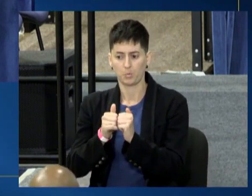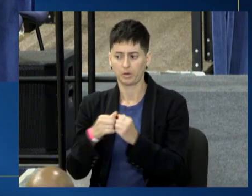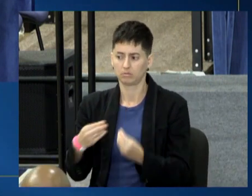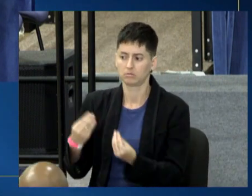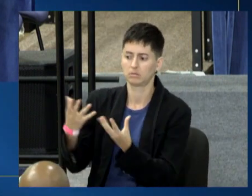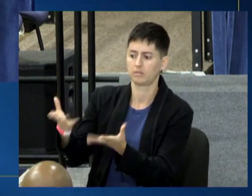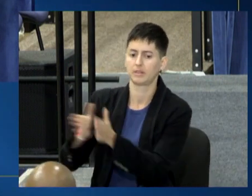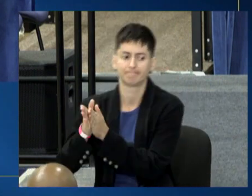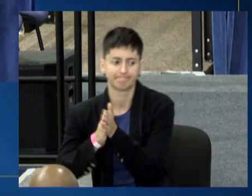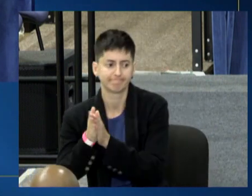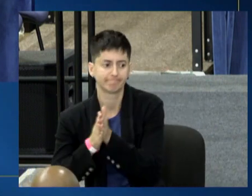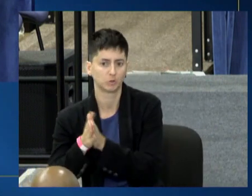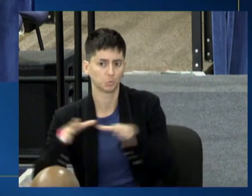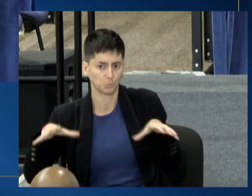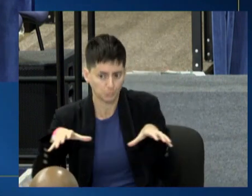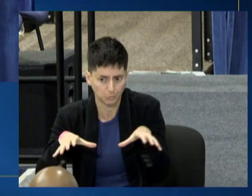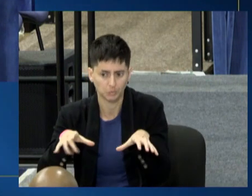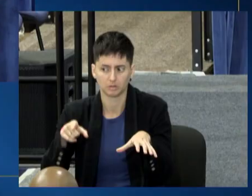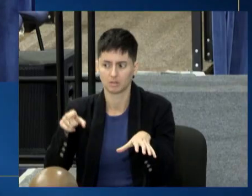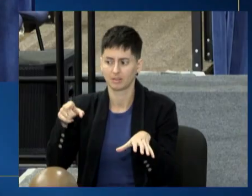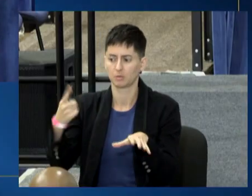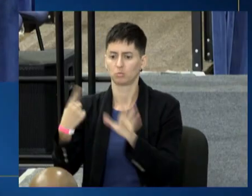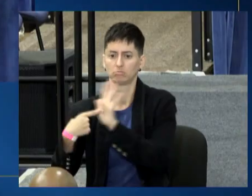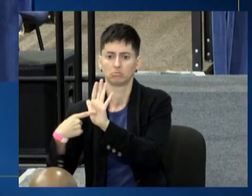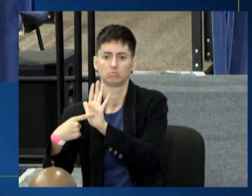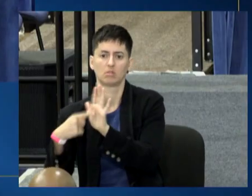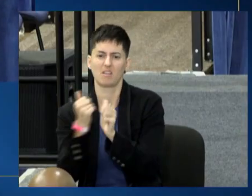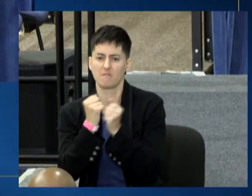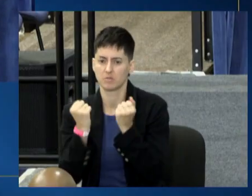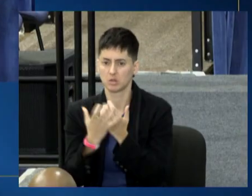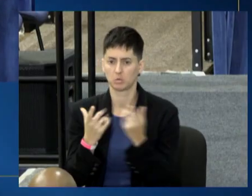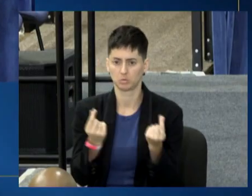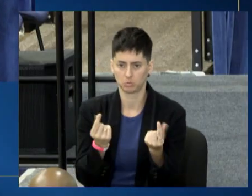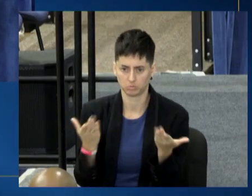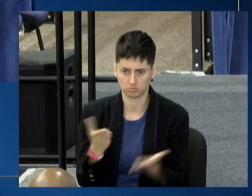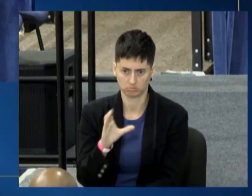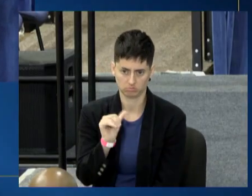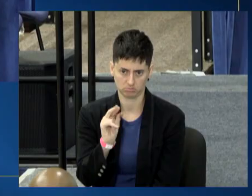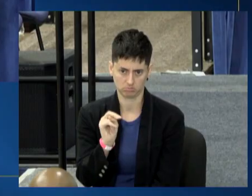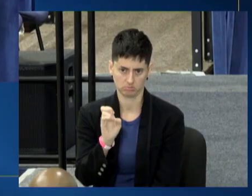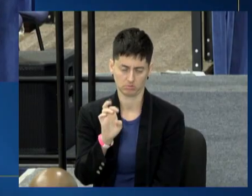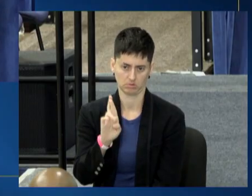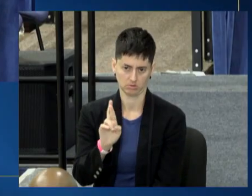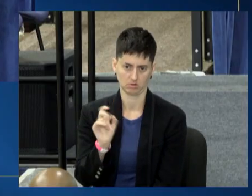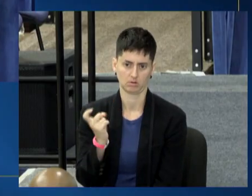do at CancerX. We are not just tackling, with your encouragement, the toughest problems to solve for.